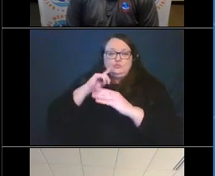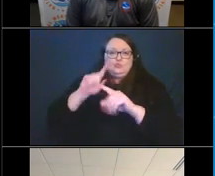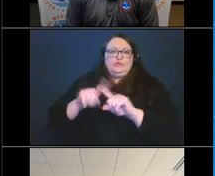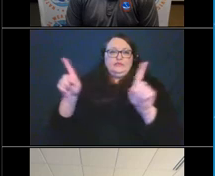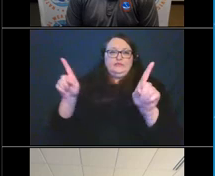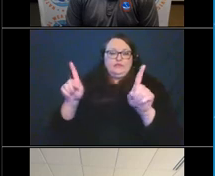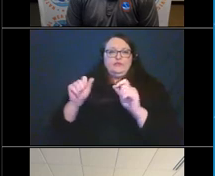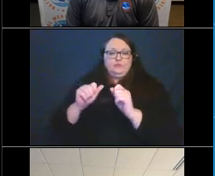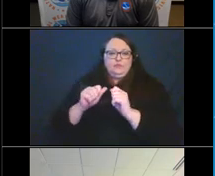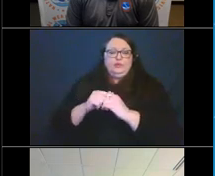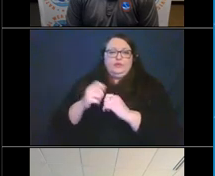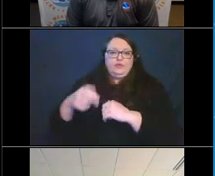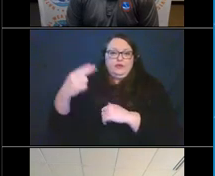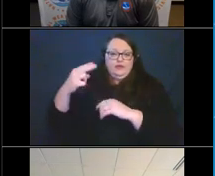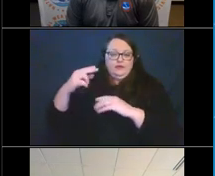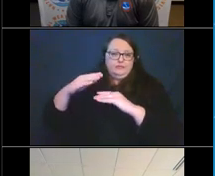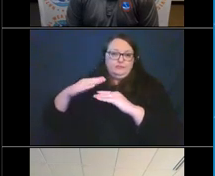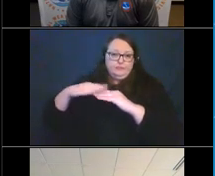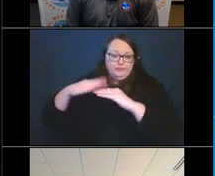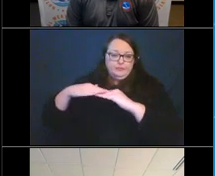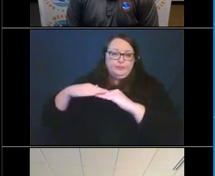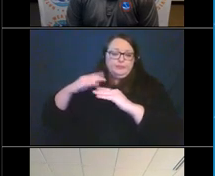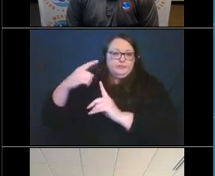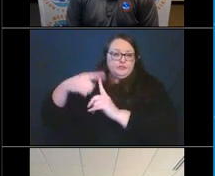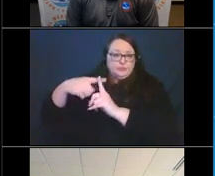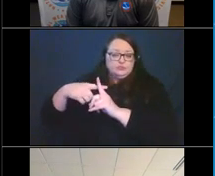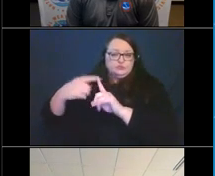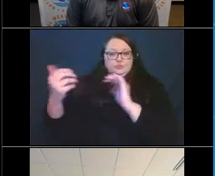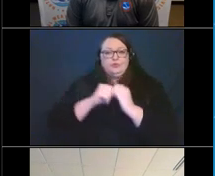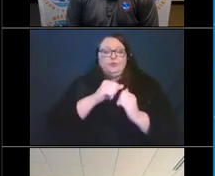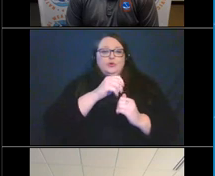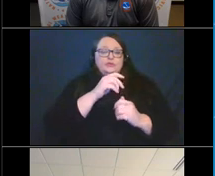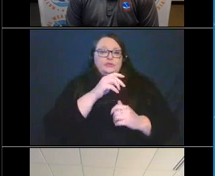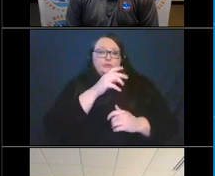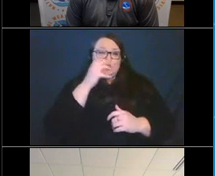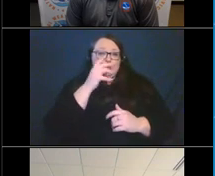would be in rural locations because of the urban heat island effect that's occurring